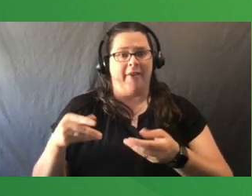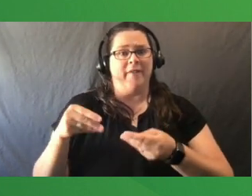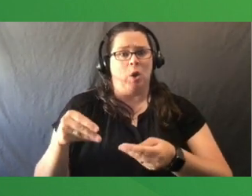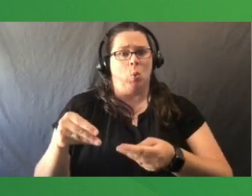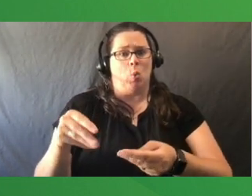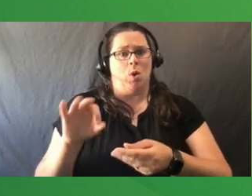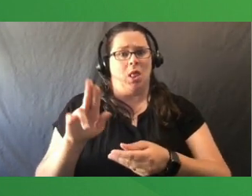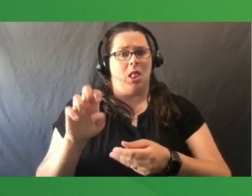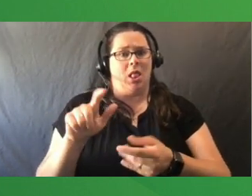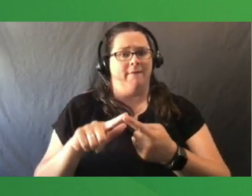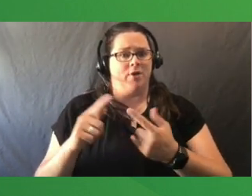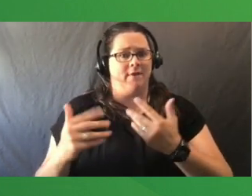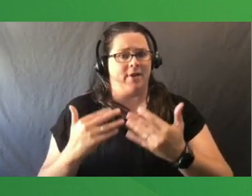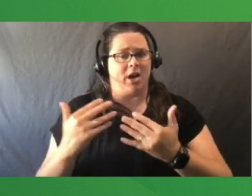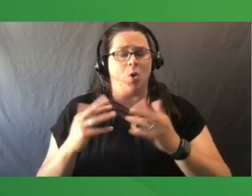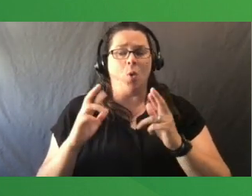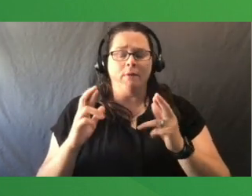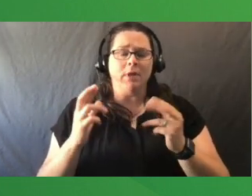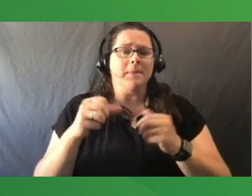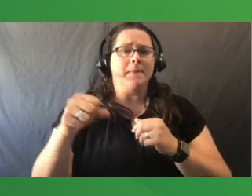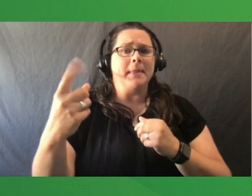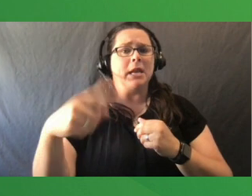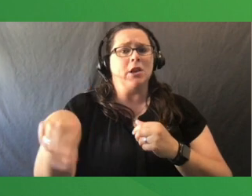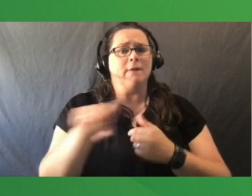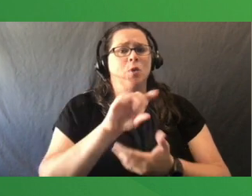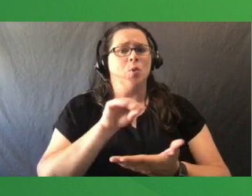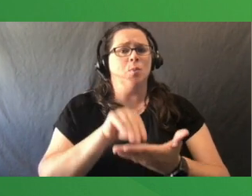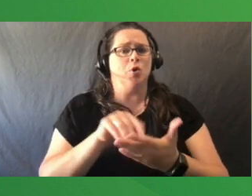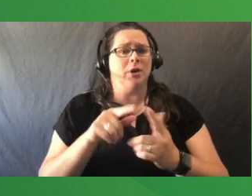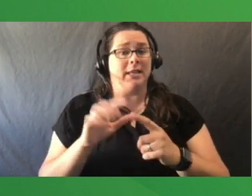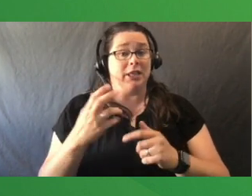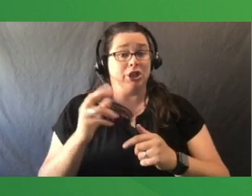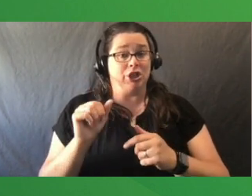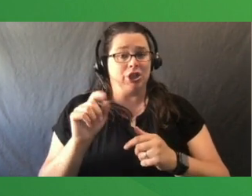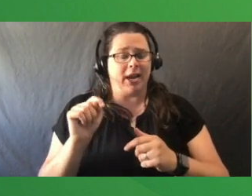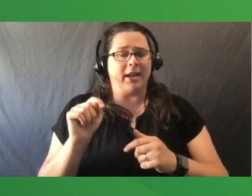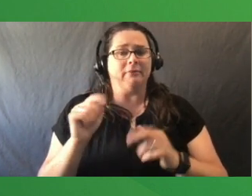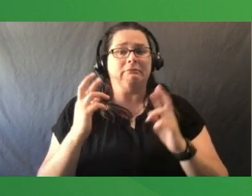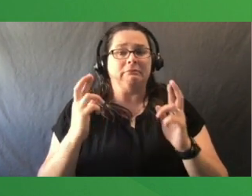Hopefully as a lot of you are putting in the chat that hopefully they'll also notice that